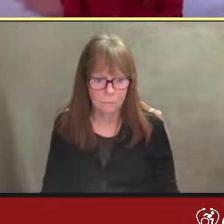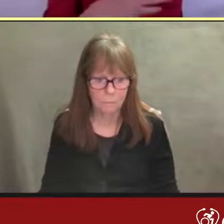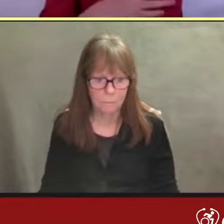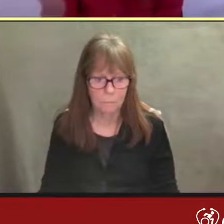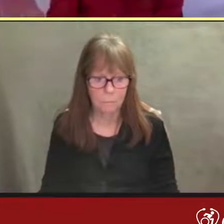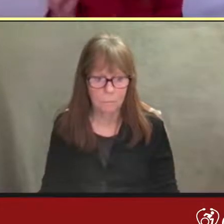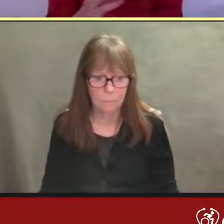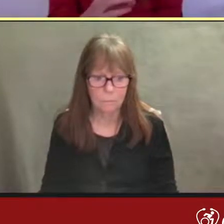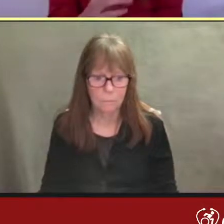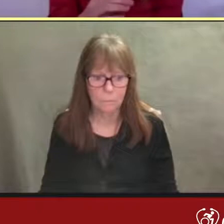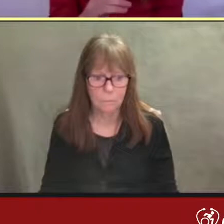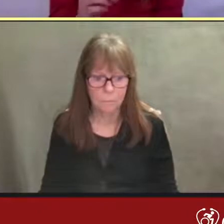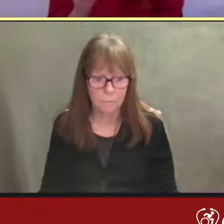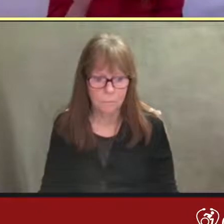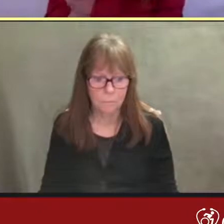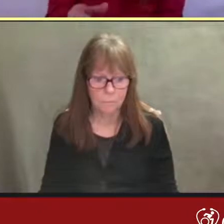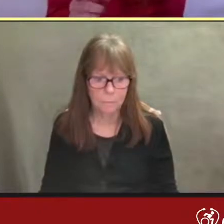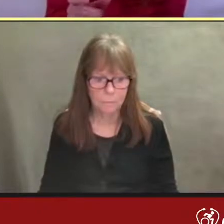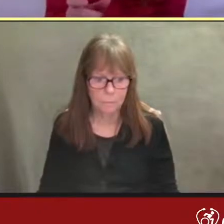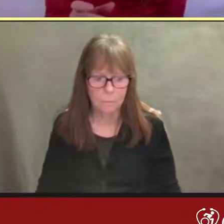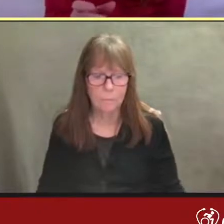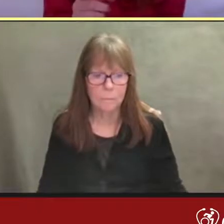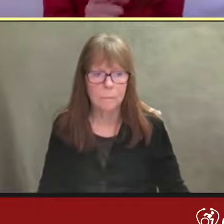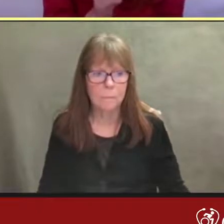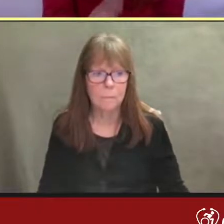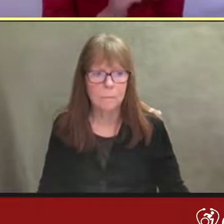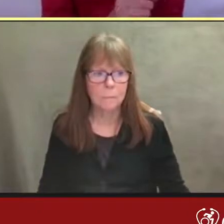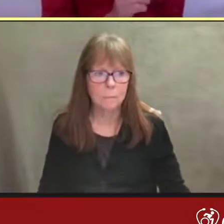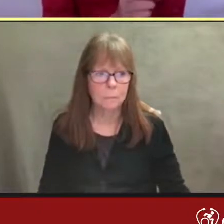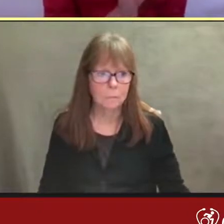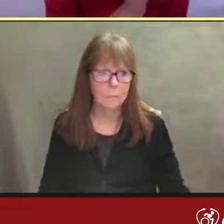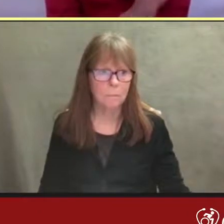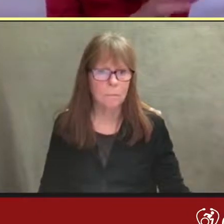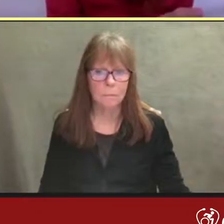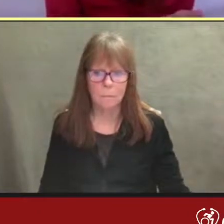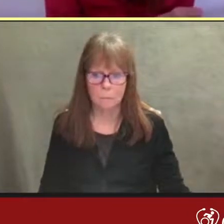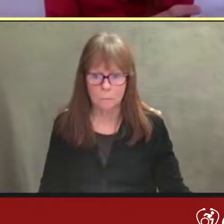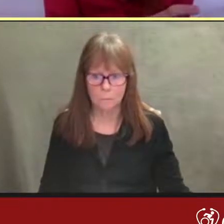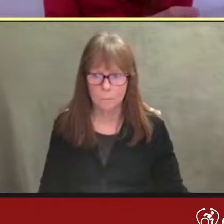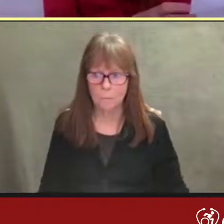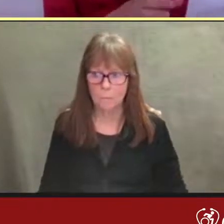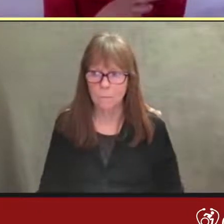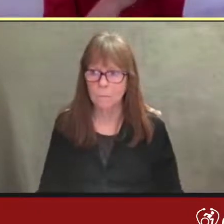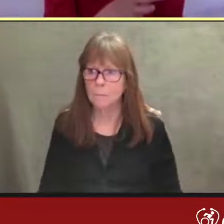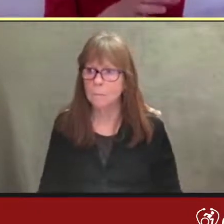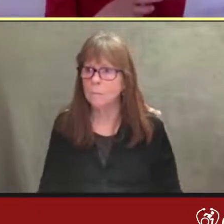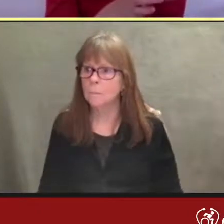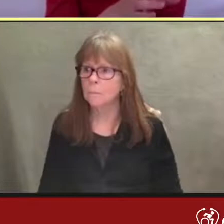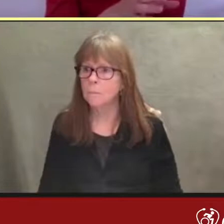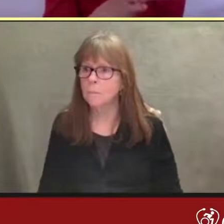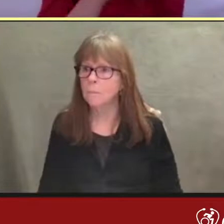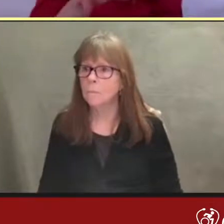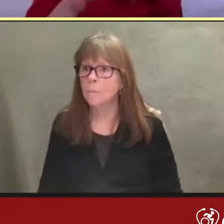So I would like people to respond to each other in particular around Dr. Gallegos...